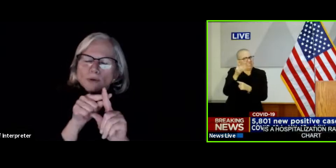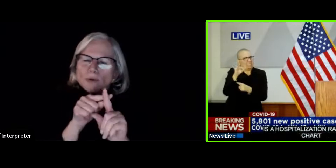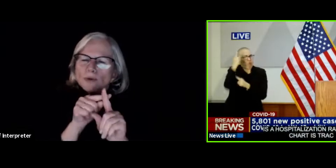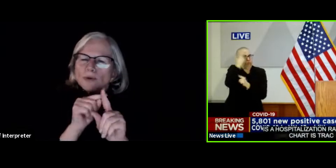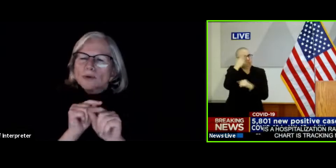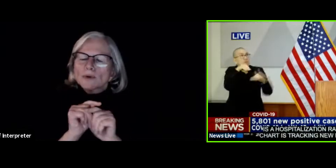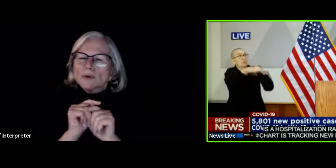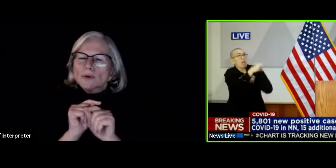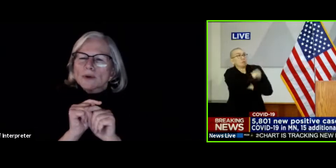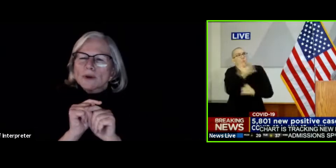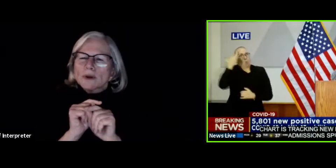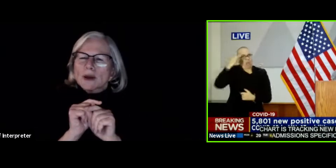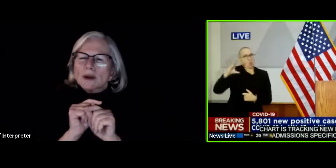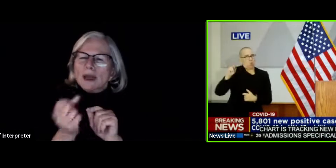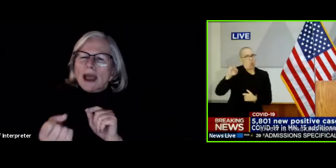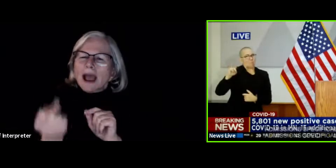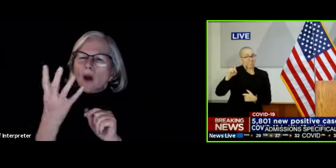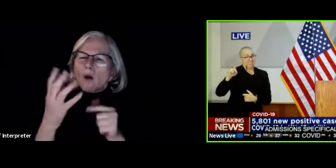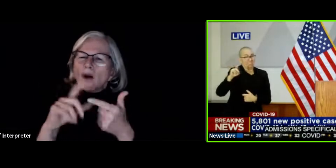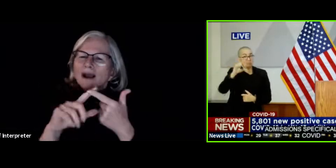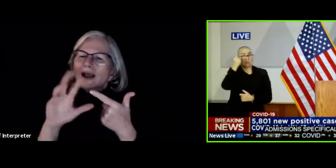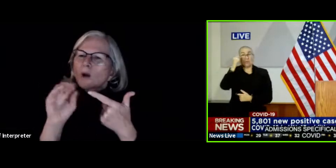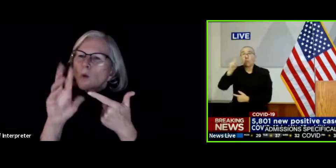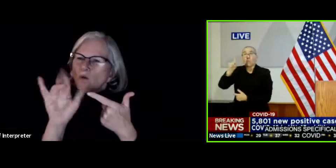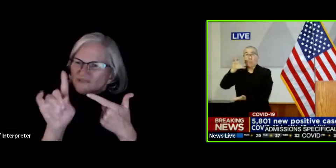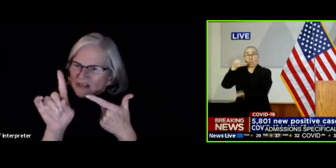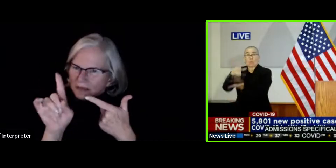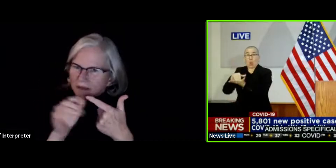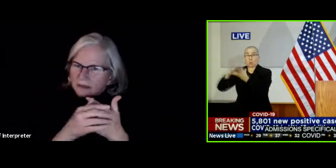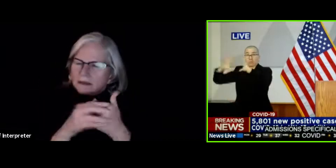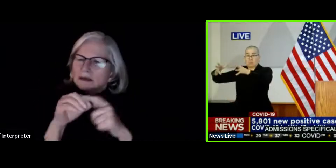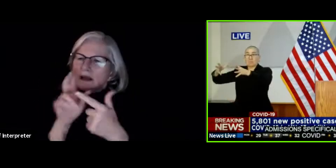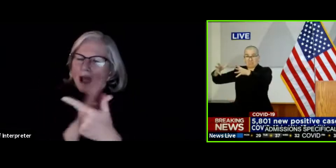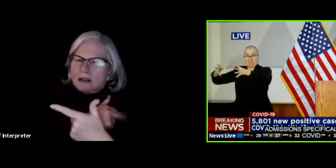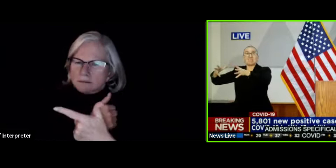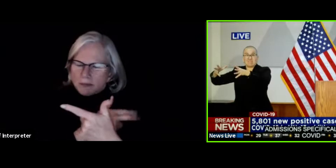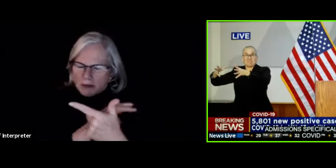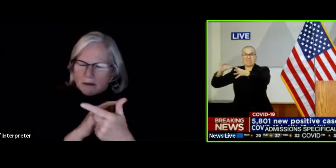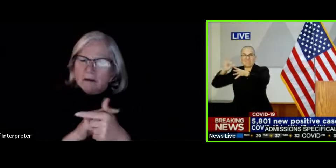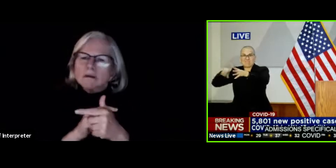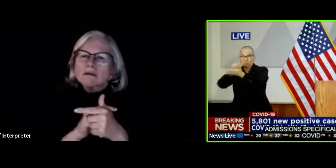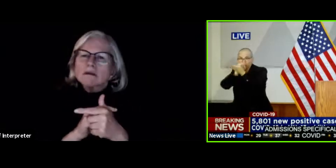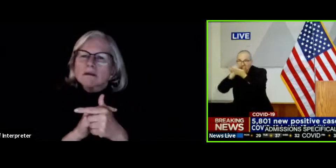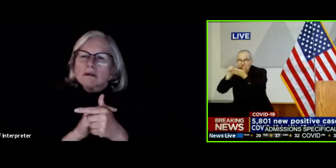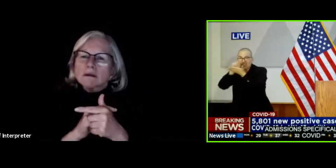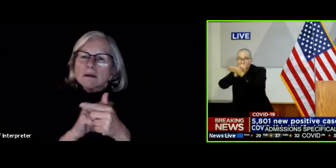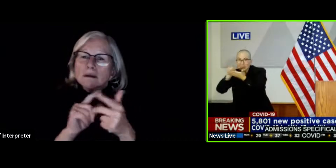PER 100,000 RESIDENTS IN THIS CASE, AND THIS IS A WEEKLY SEVEN-DAY ROLLING AVERAGE PICTURE.